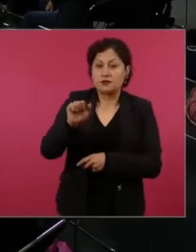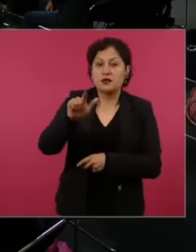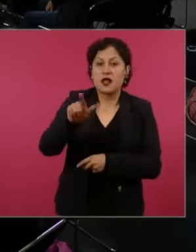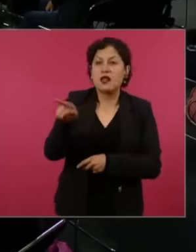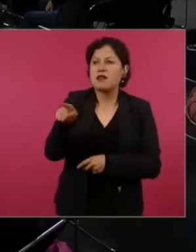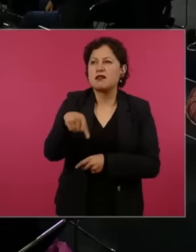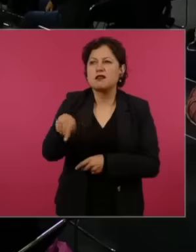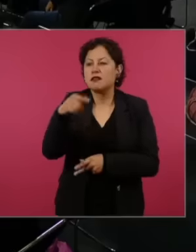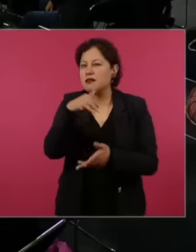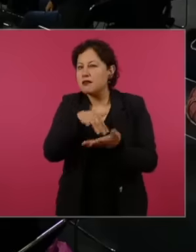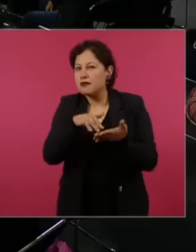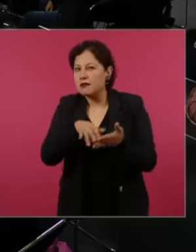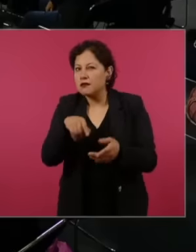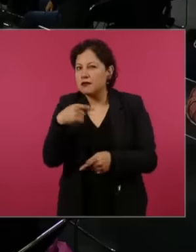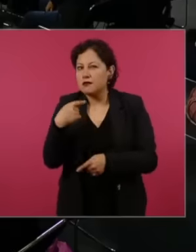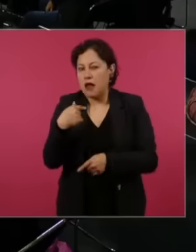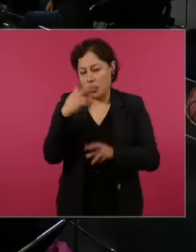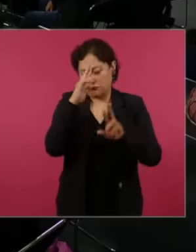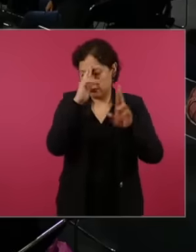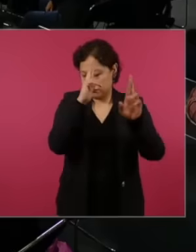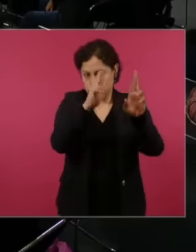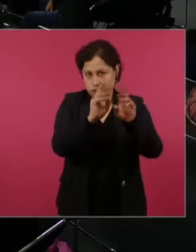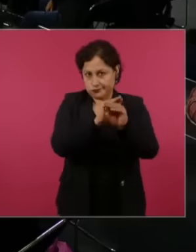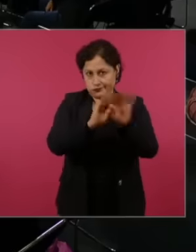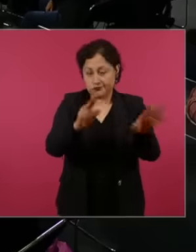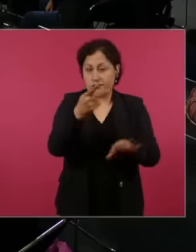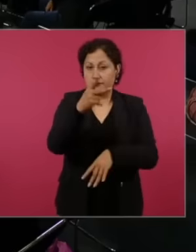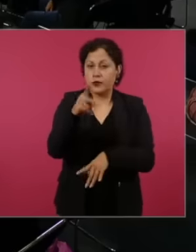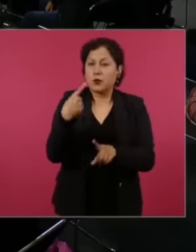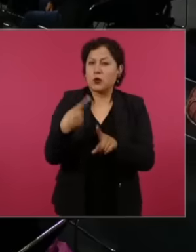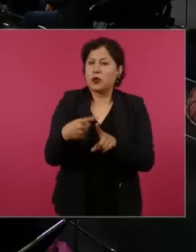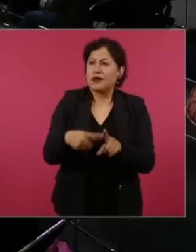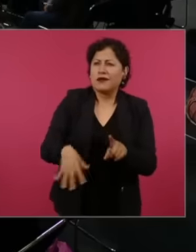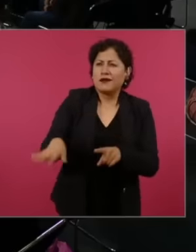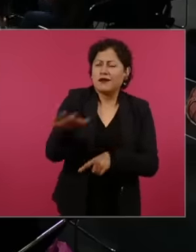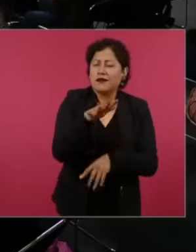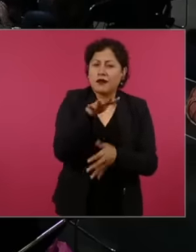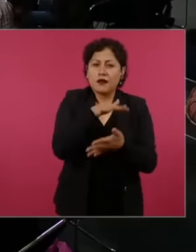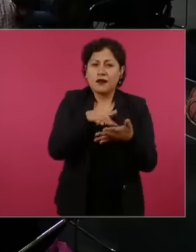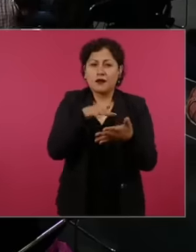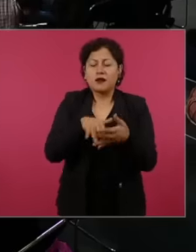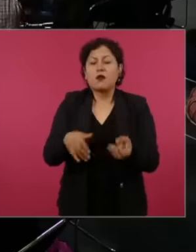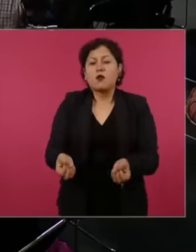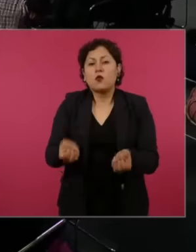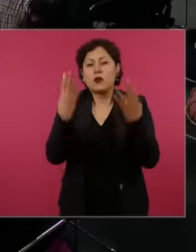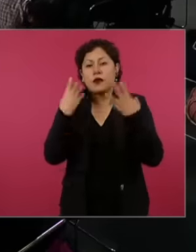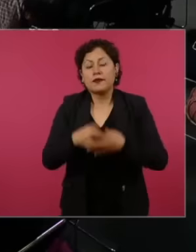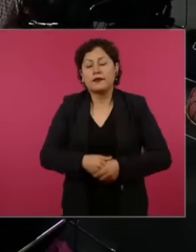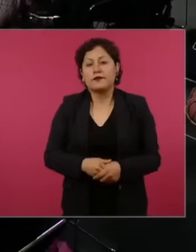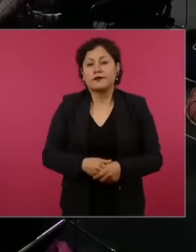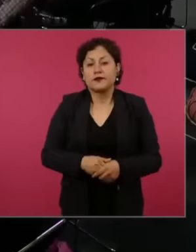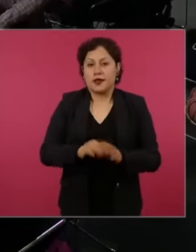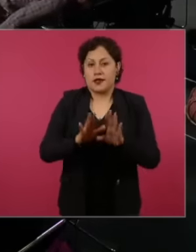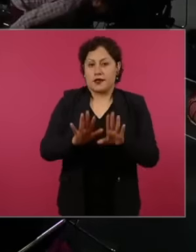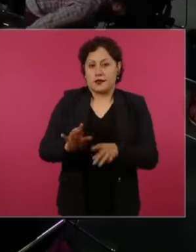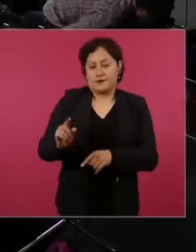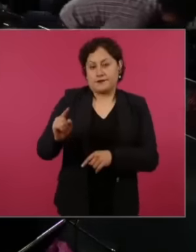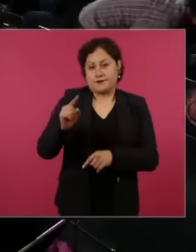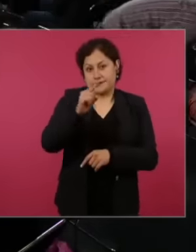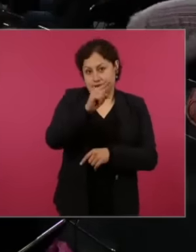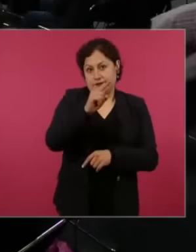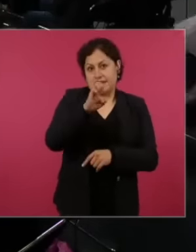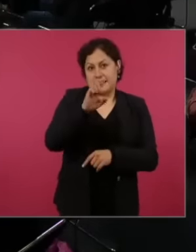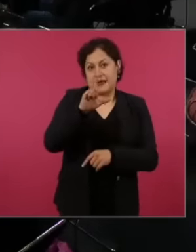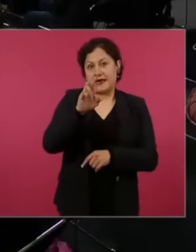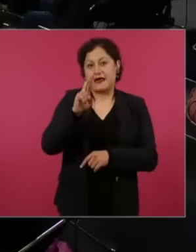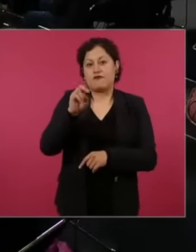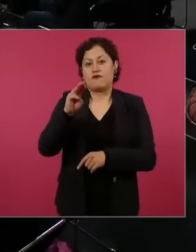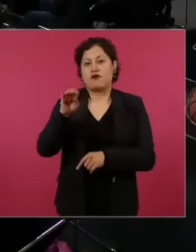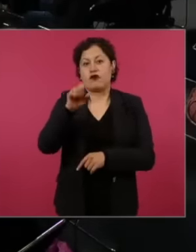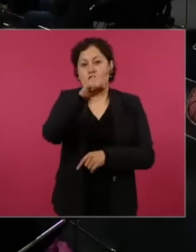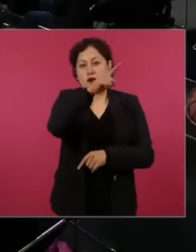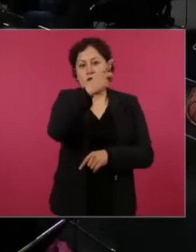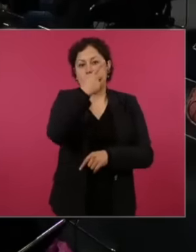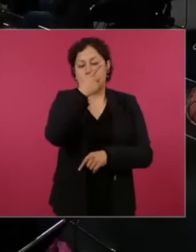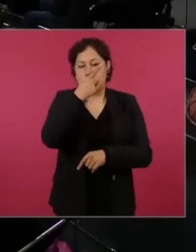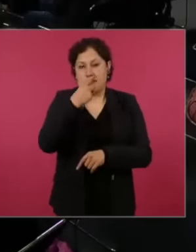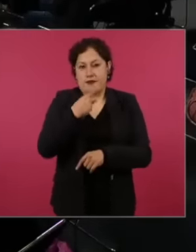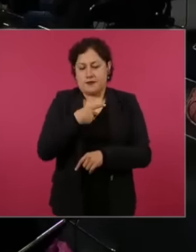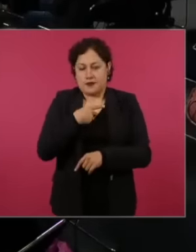how many a journalist from the reform who says this, I am surprised because